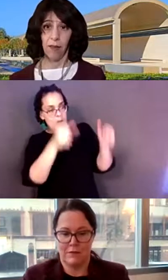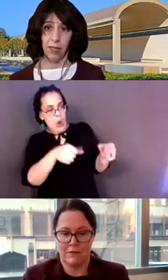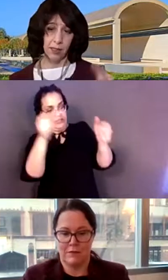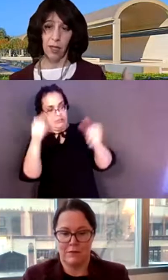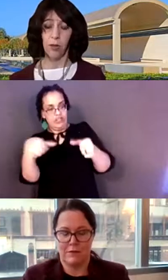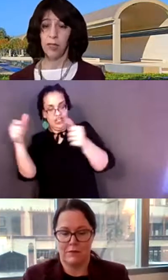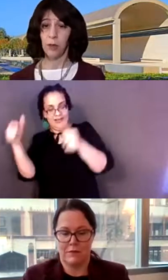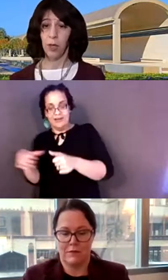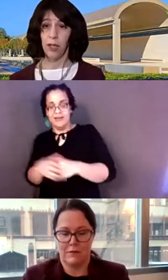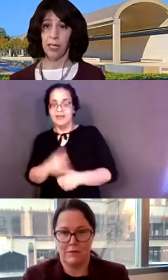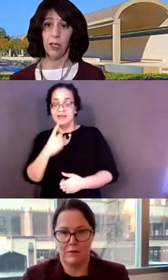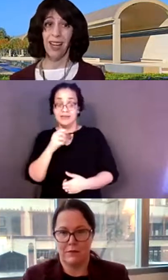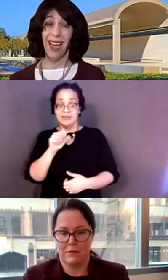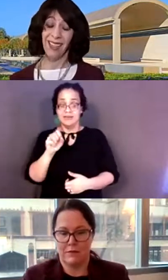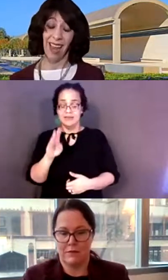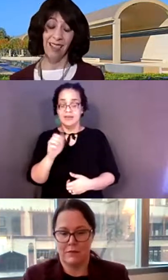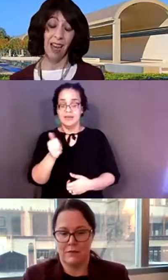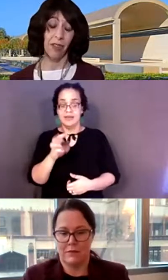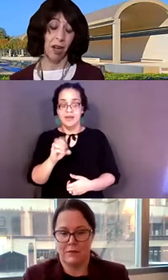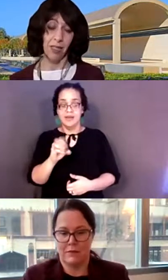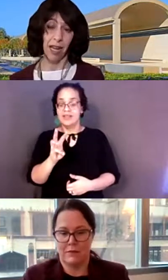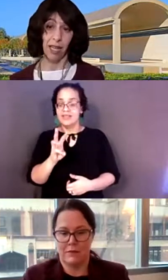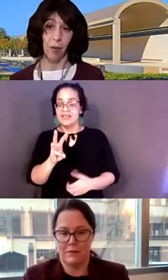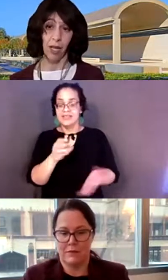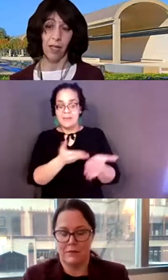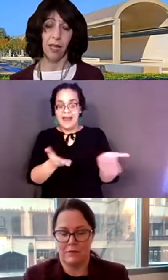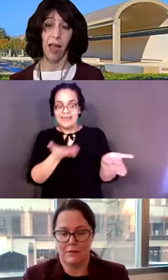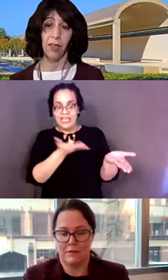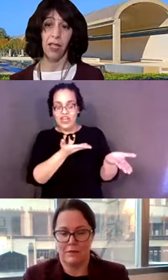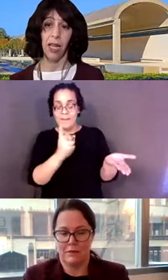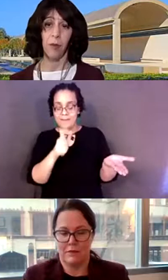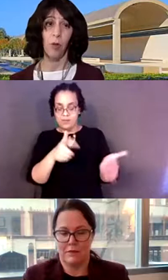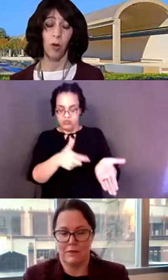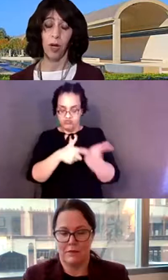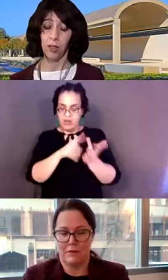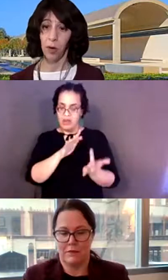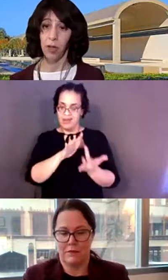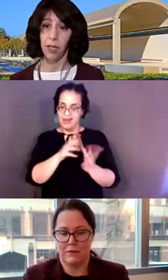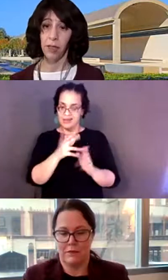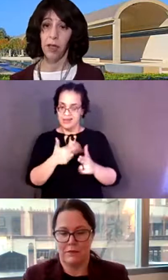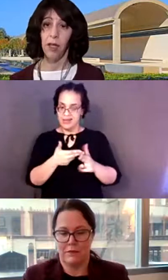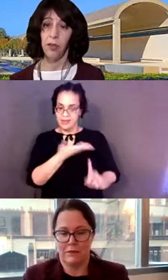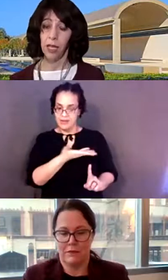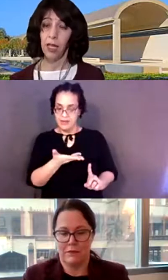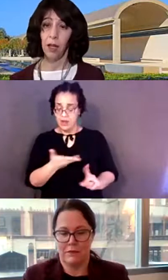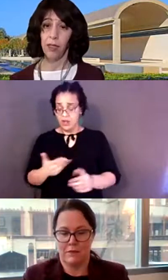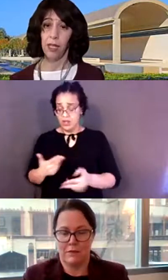1606 applies here and it has to have a contact name and it has to have the name